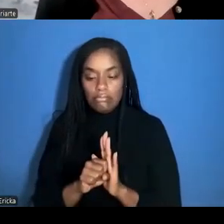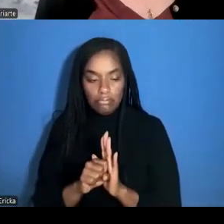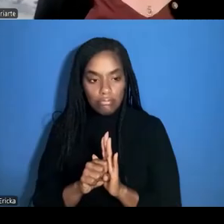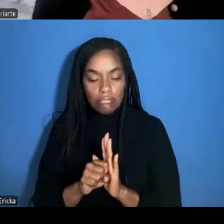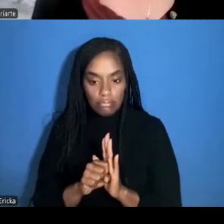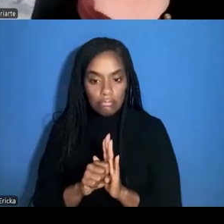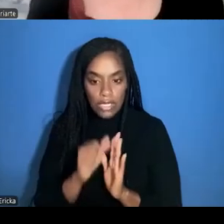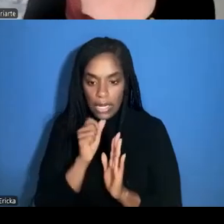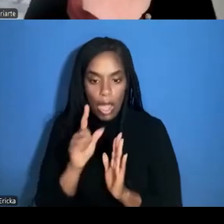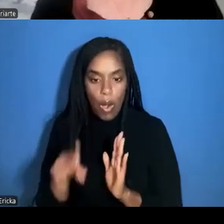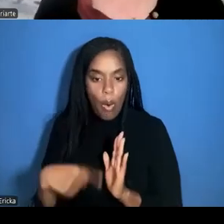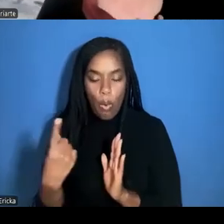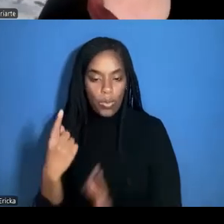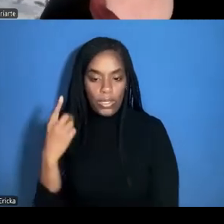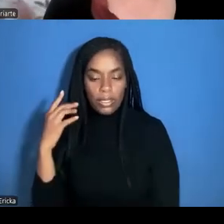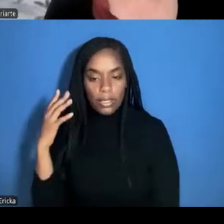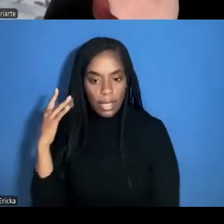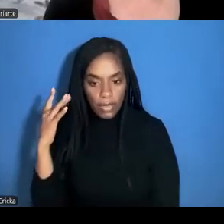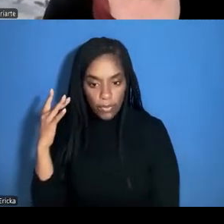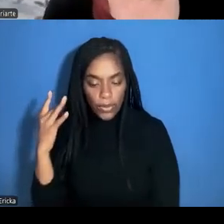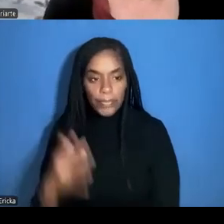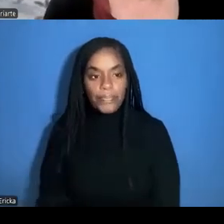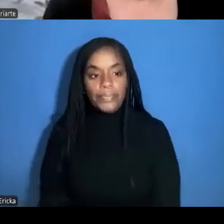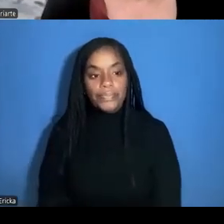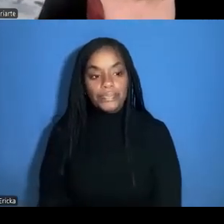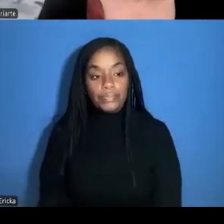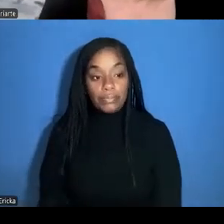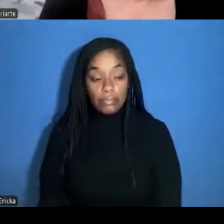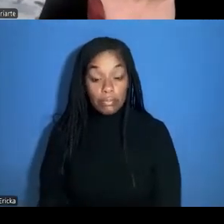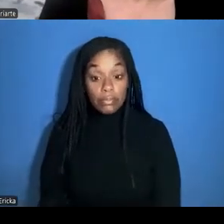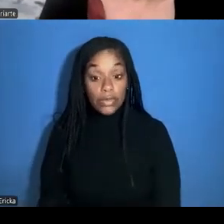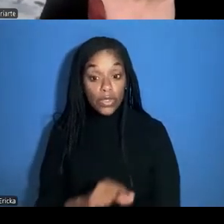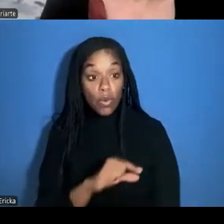So in order for you to qualify to open up an Able account,